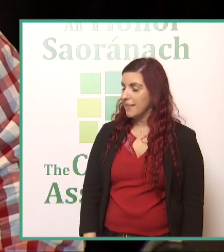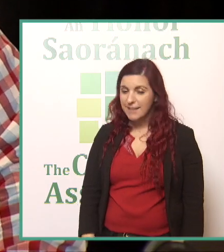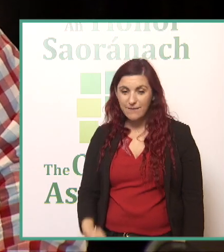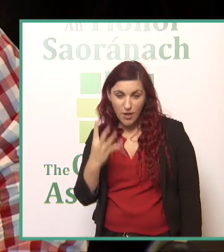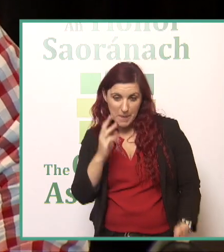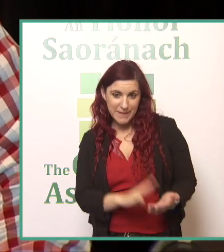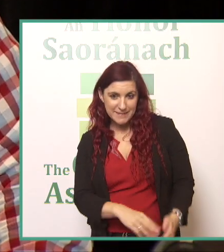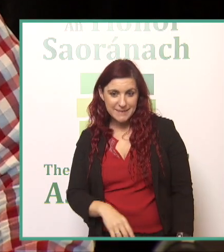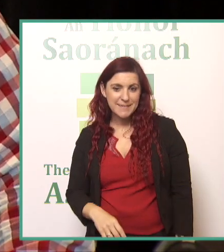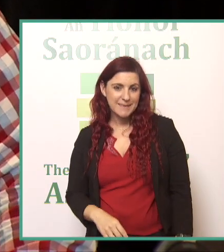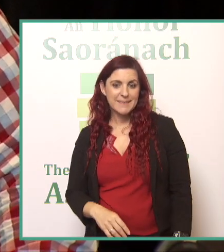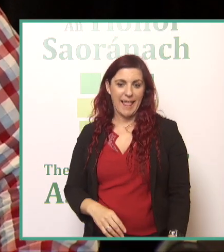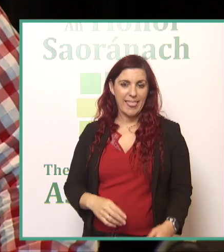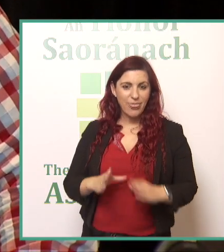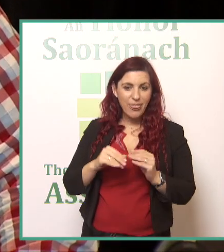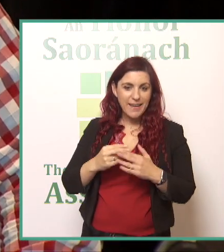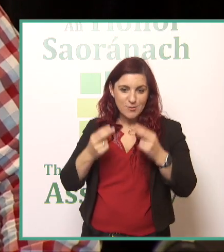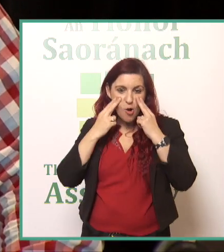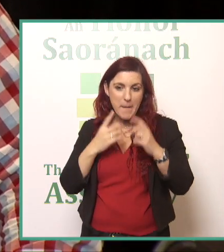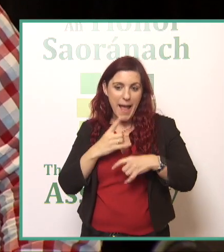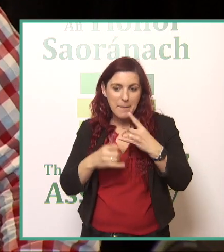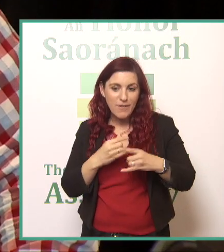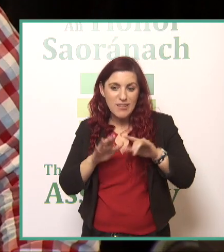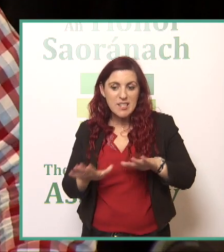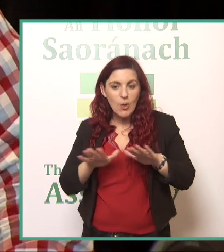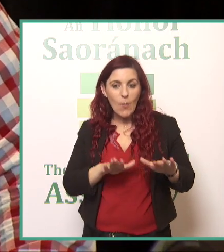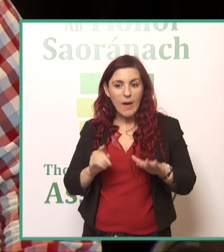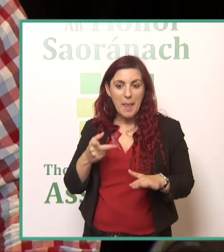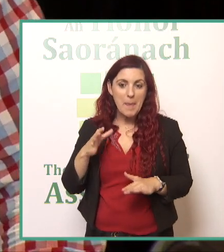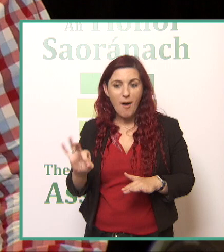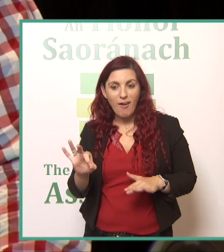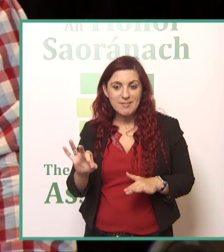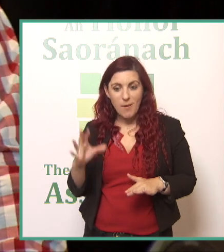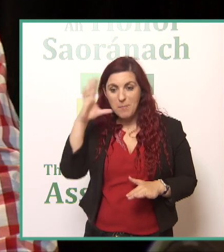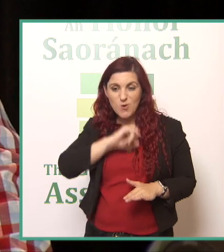tend to happen very slowly in in the bug. So so we will forgive you for that